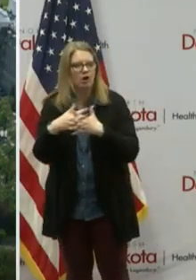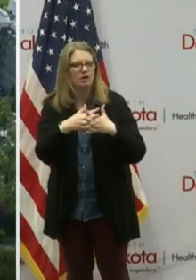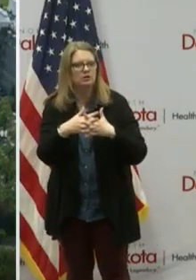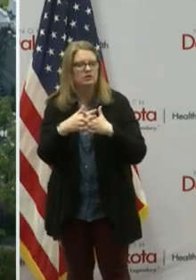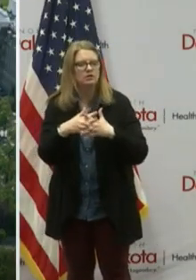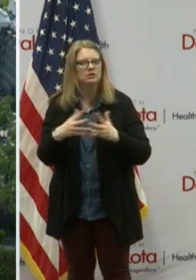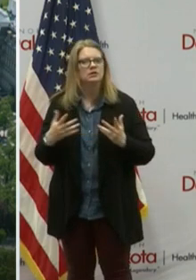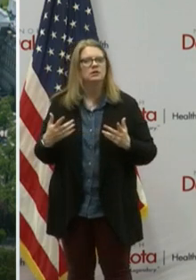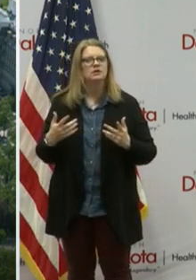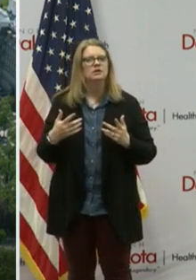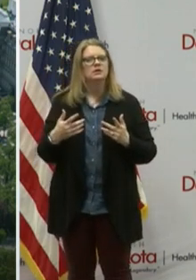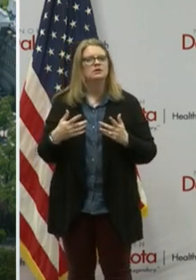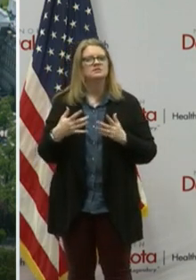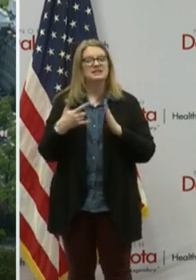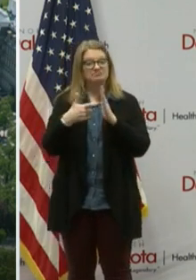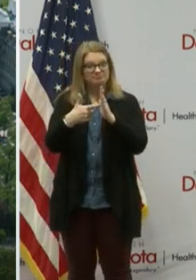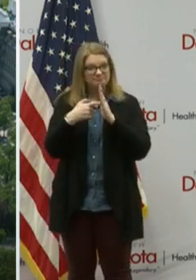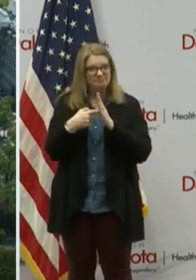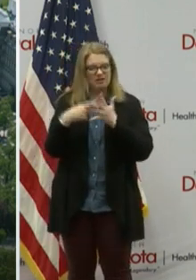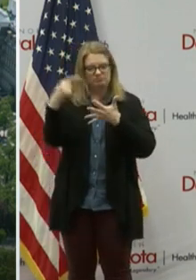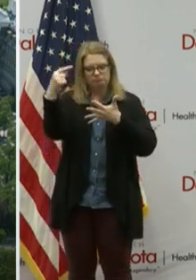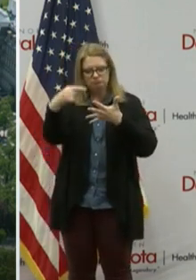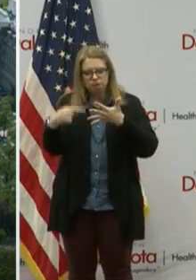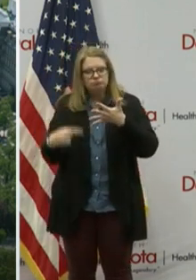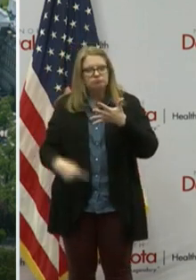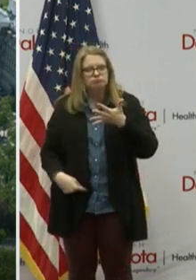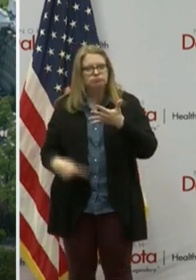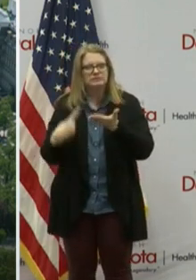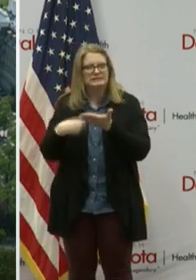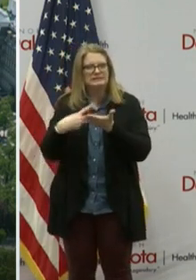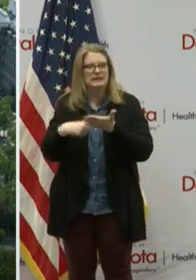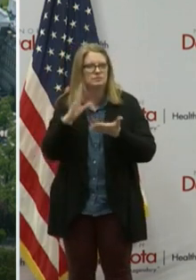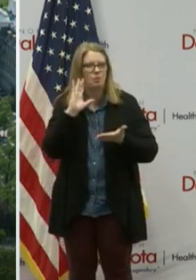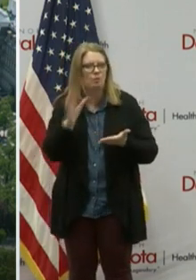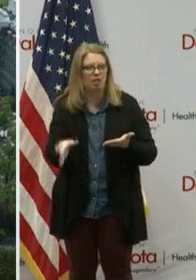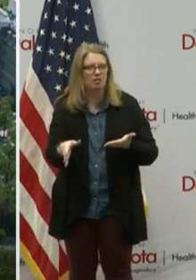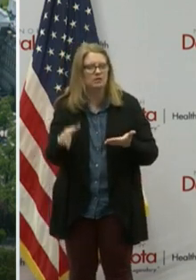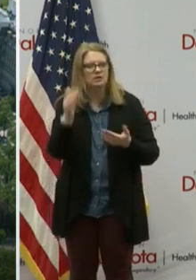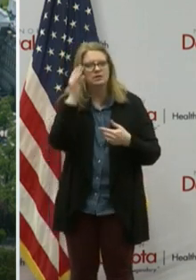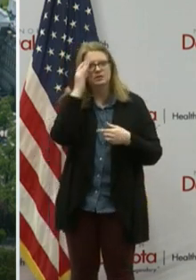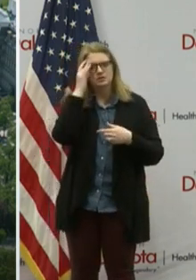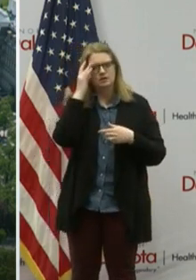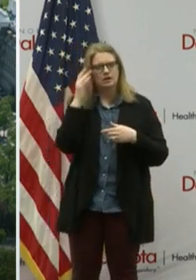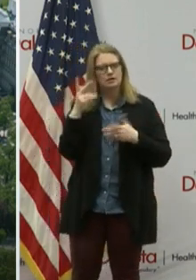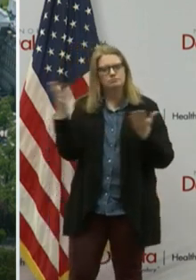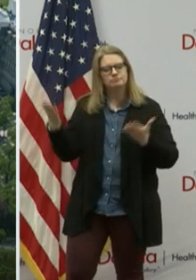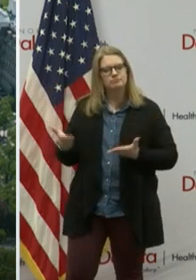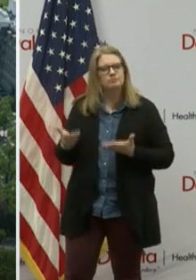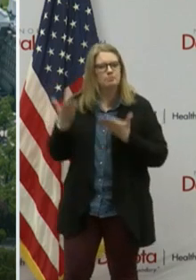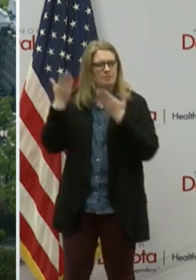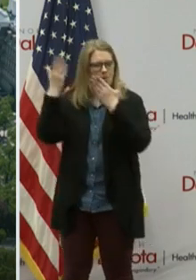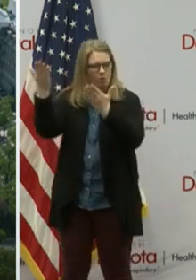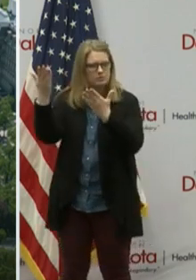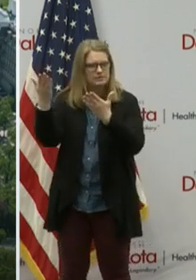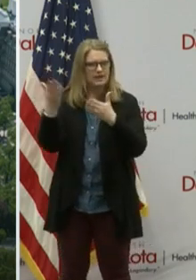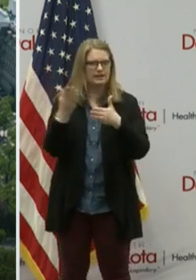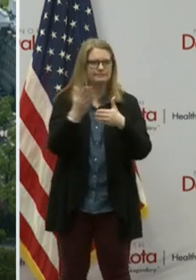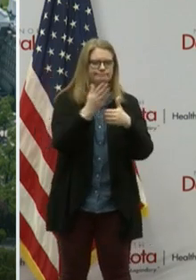BE MADE TONIGHT AT 6 P.M. -- 5 P.M. CENTRAL. CALLS OPENING UP AMERICA. THERE ARE A SERIES OF CRITERIA